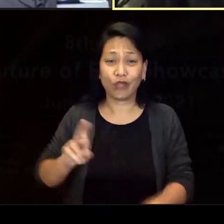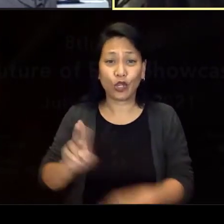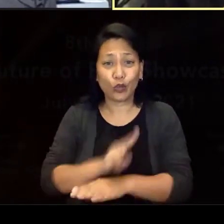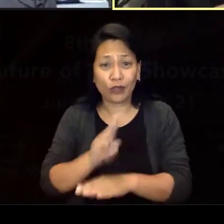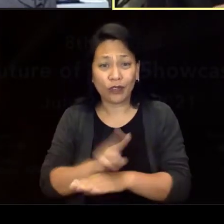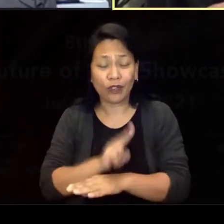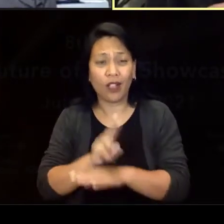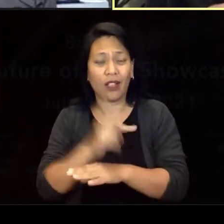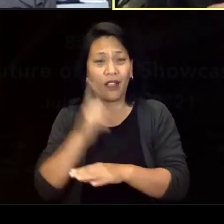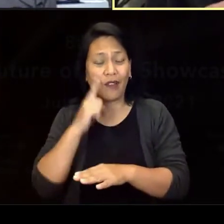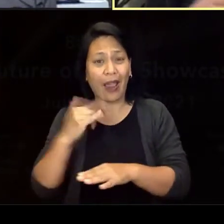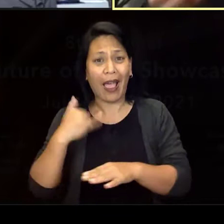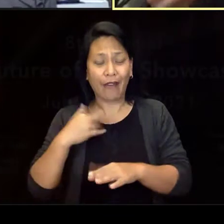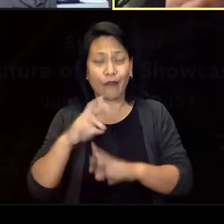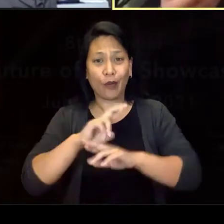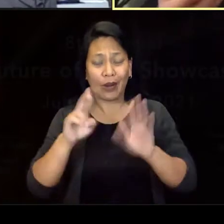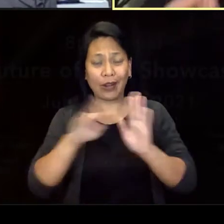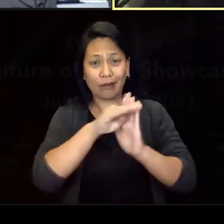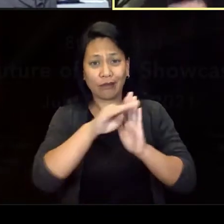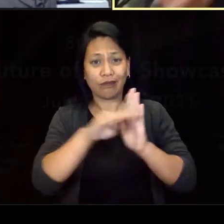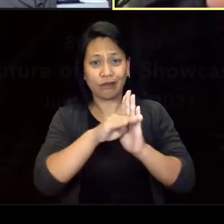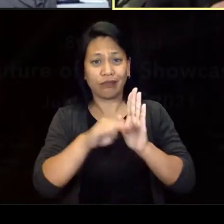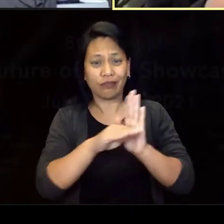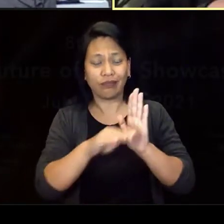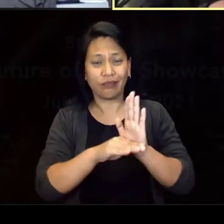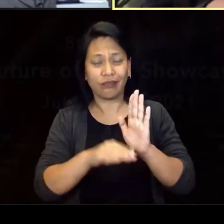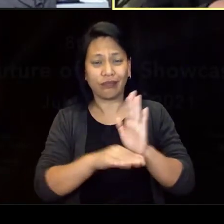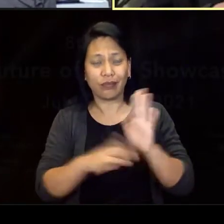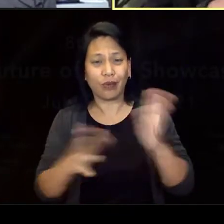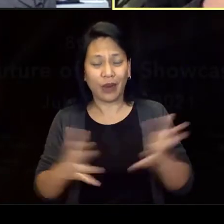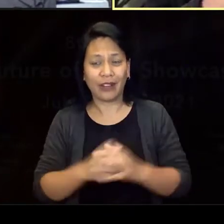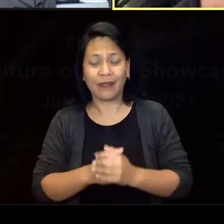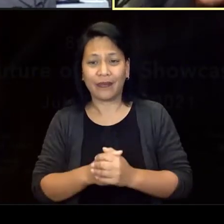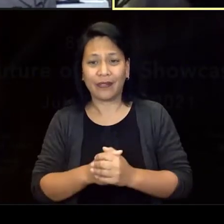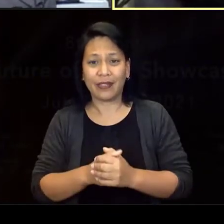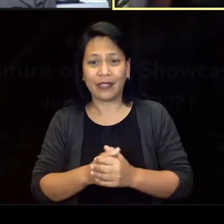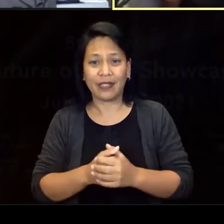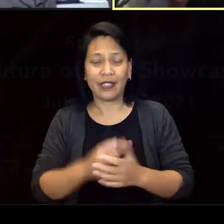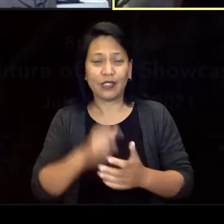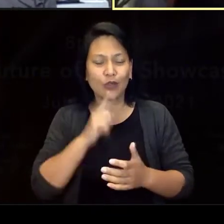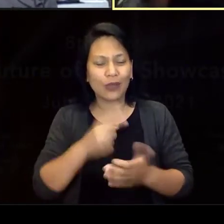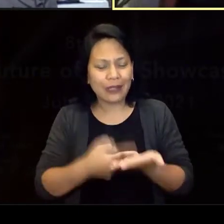But, yeah, that moment of like, not being in the scene, but talking and thinking about